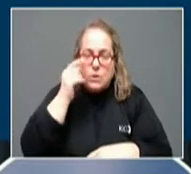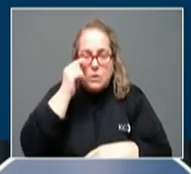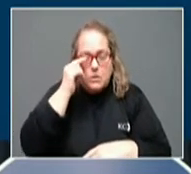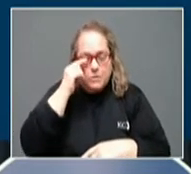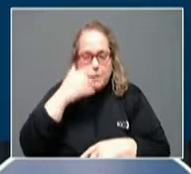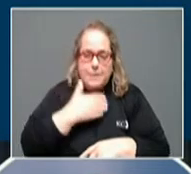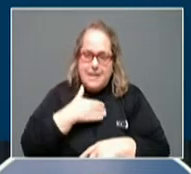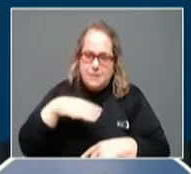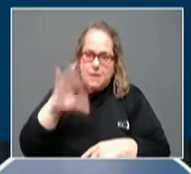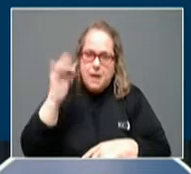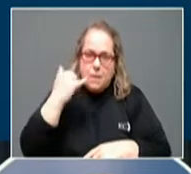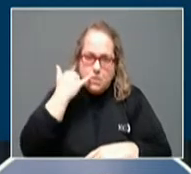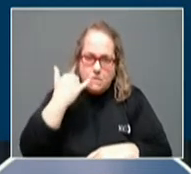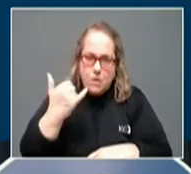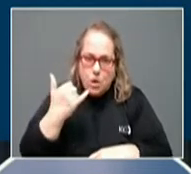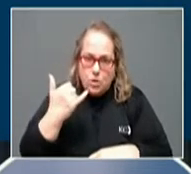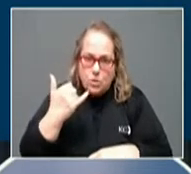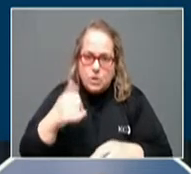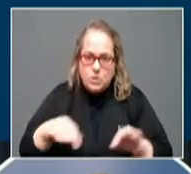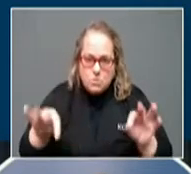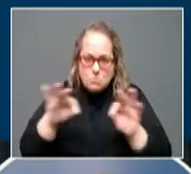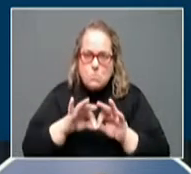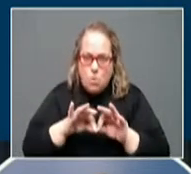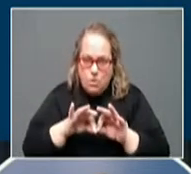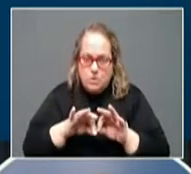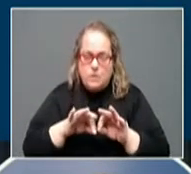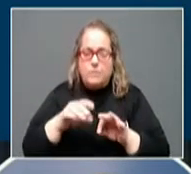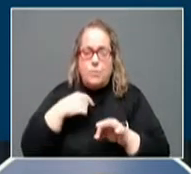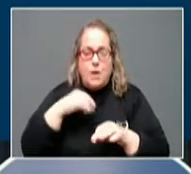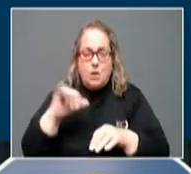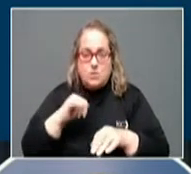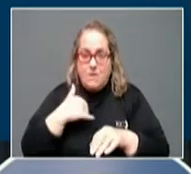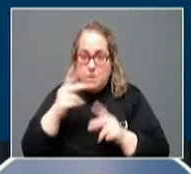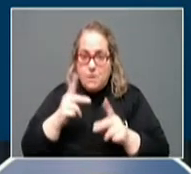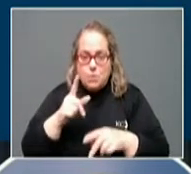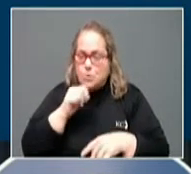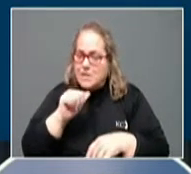left with fema. Were also having people that aren't opening emails sent to them.